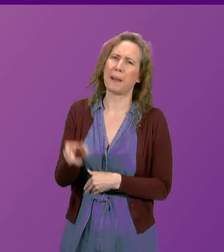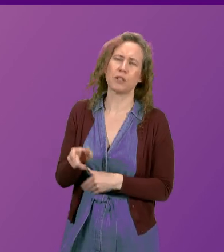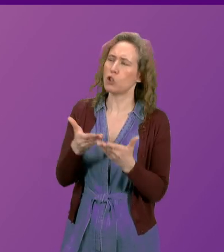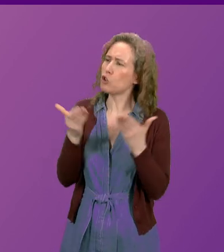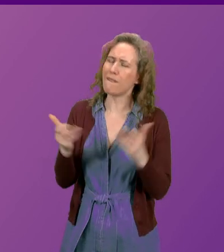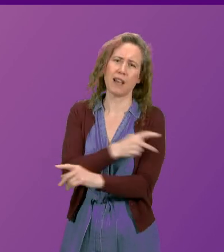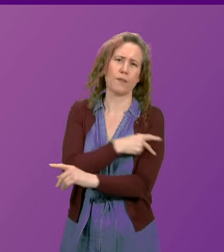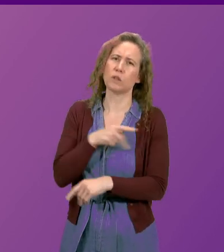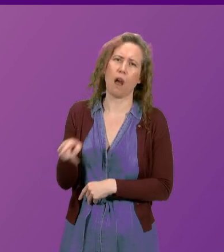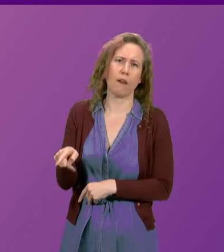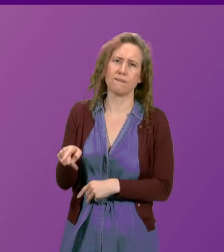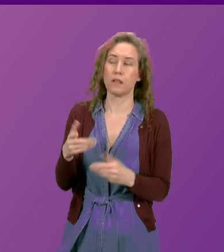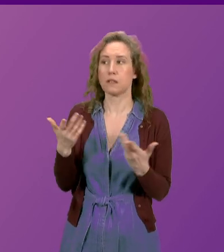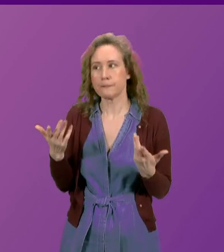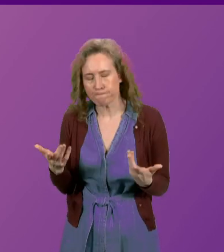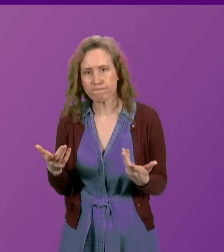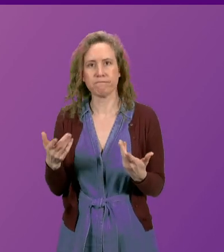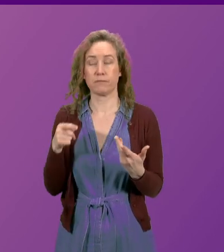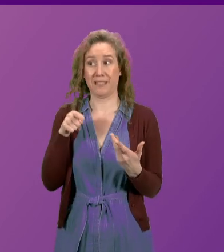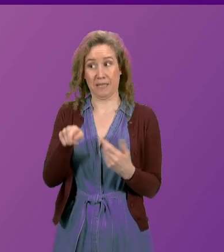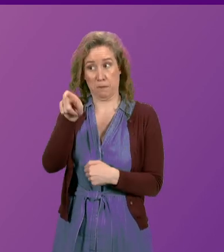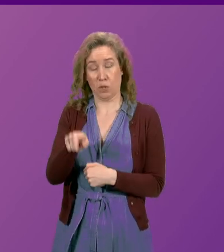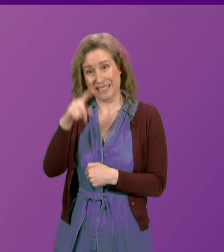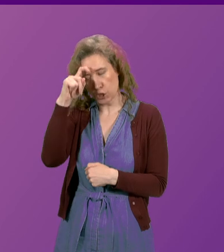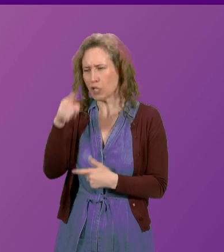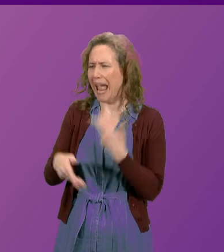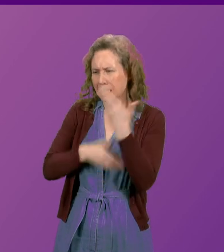First Minister, can you explain directly to that heartbroken